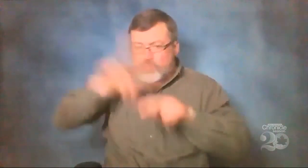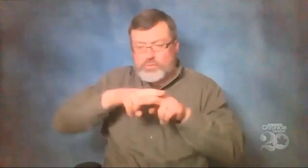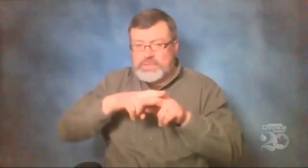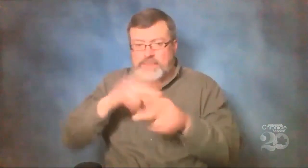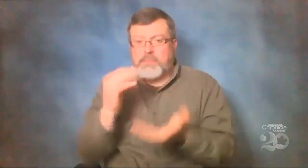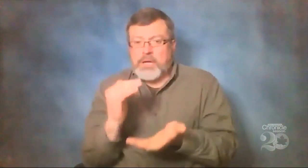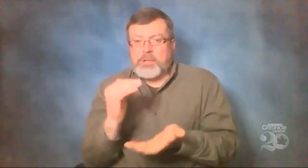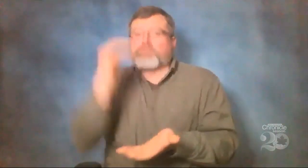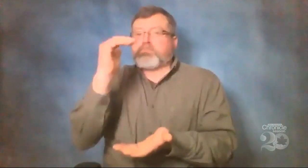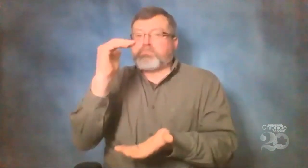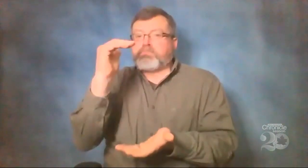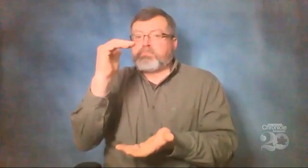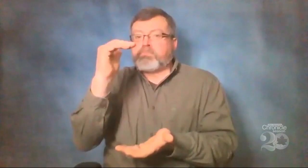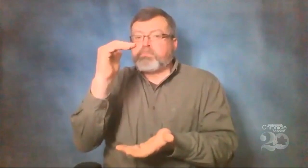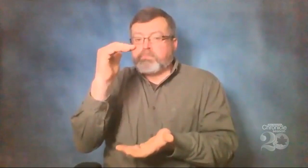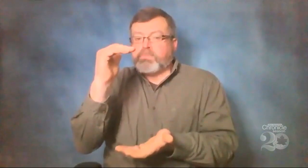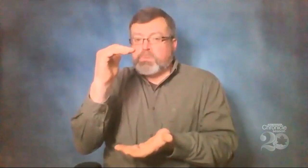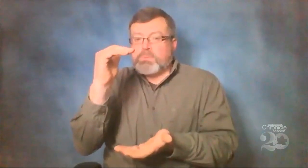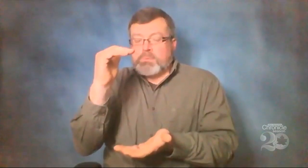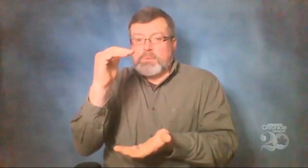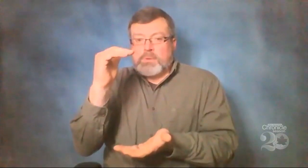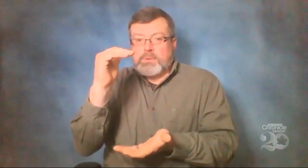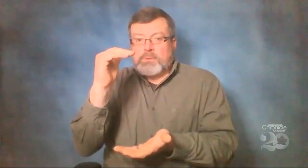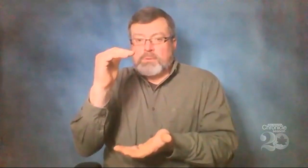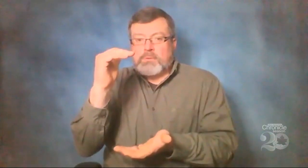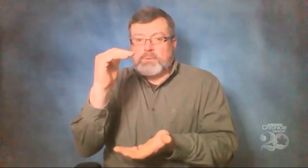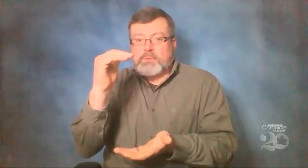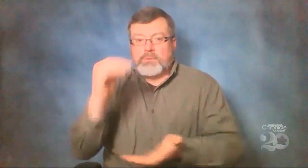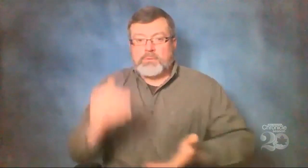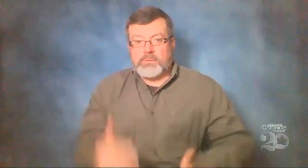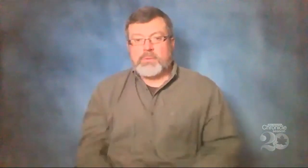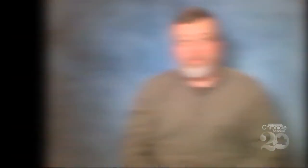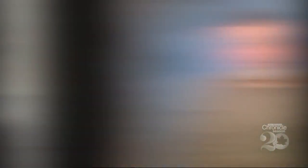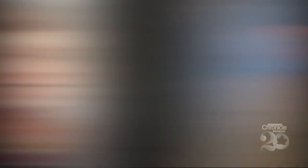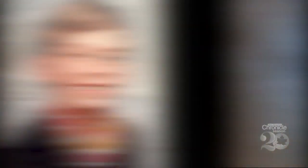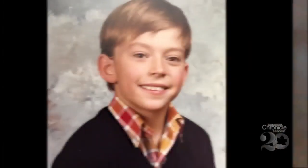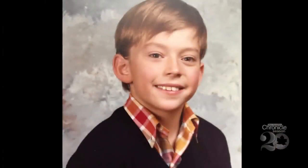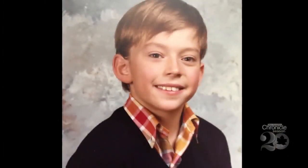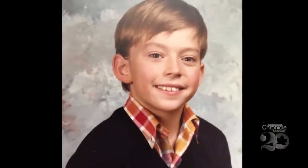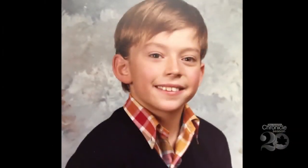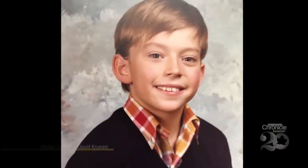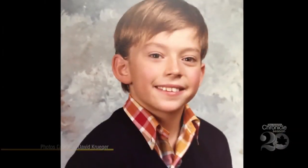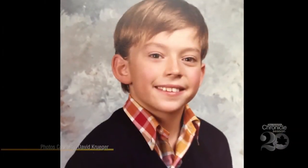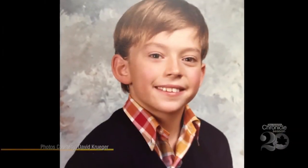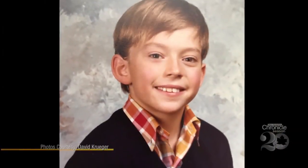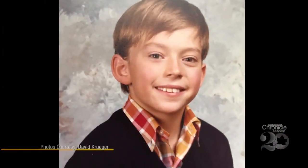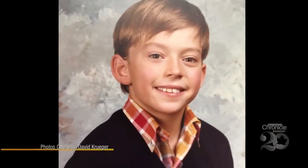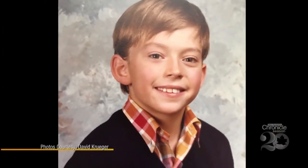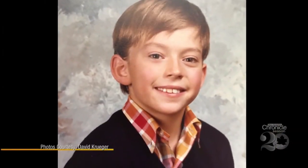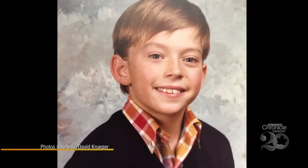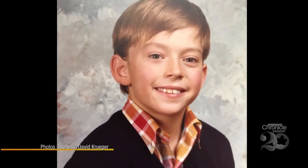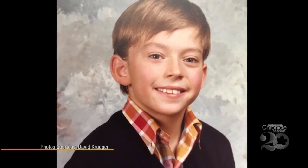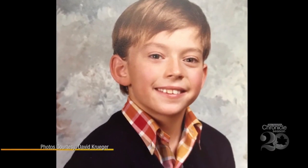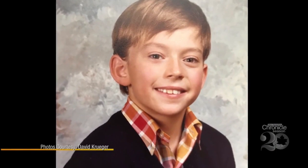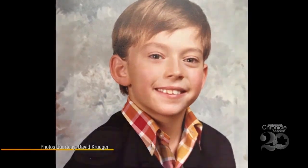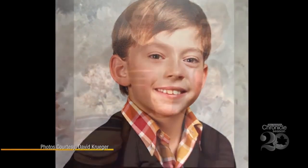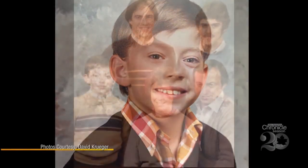INCREASE OF 10%. SO SEE MY MOUTH, WHAT I’M DOING NOW? 10% IS NOT A BIG ONE, SO I DON’T OPEN MY MOUTH, BUT I PUFF MY CHEEKS OUT, AND I MAKE MY HANDS FURTHER APART. THAT MEANS MORE THAN BEFORE.